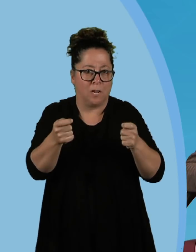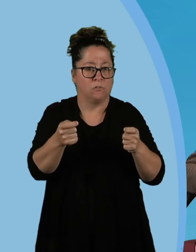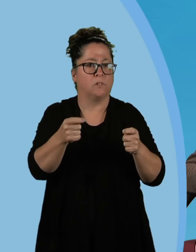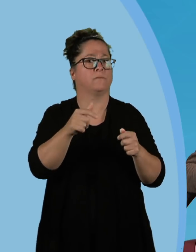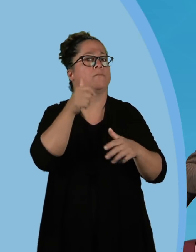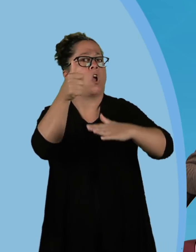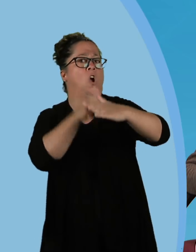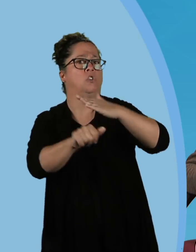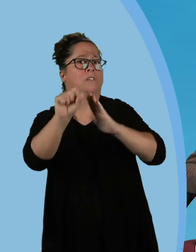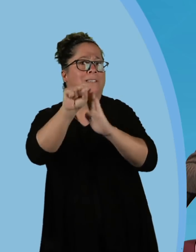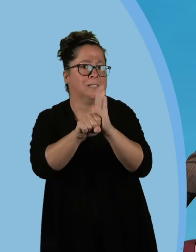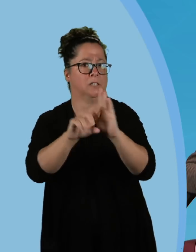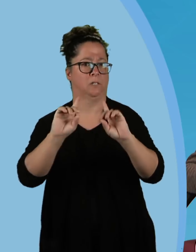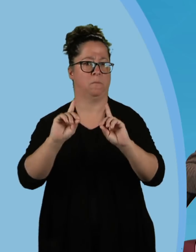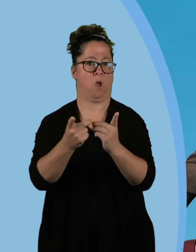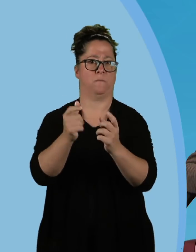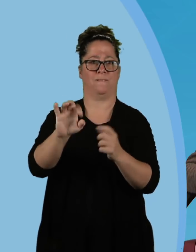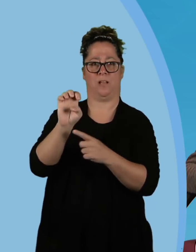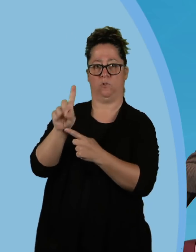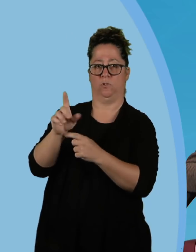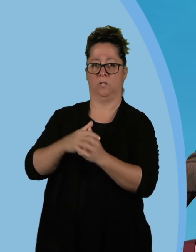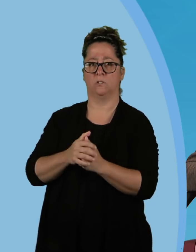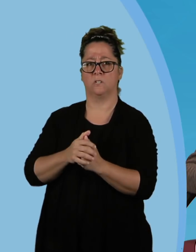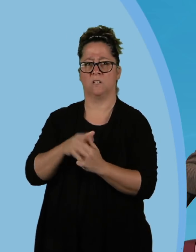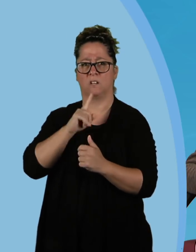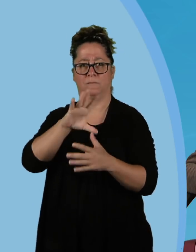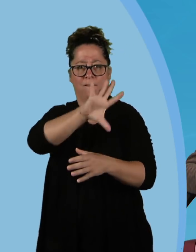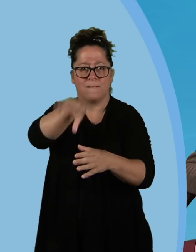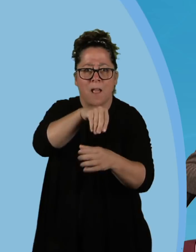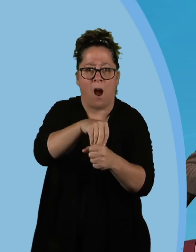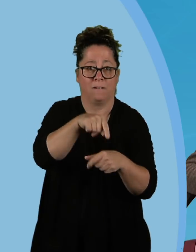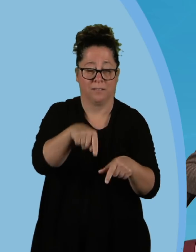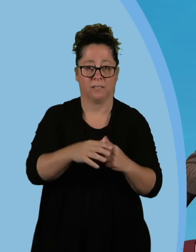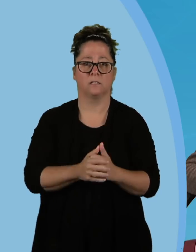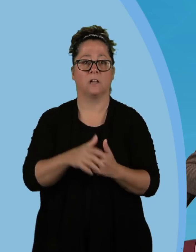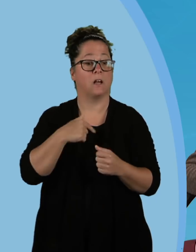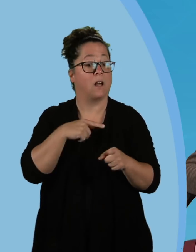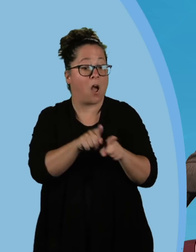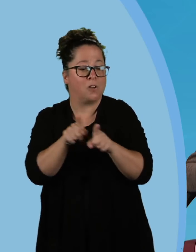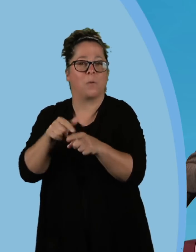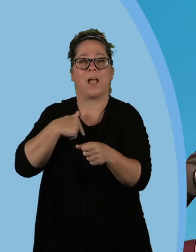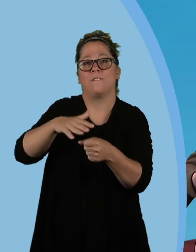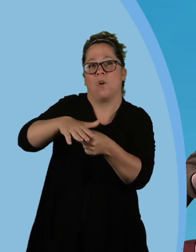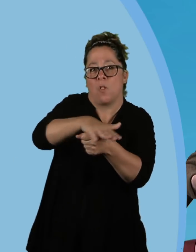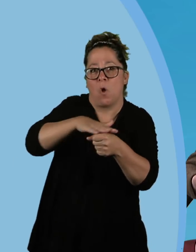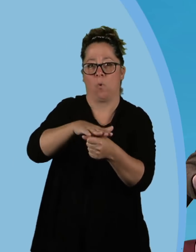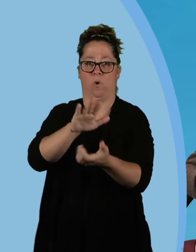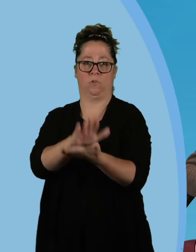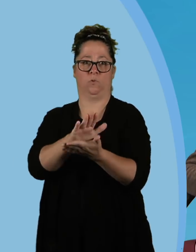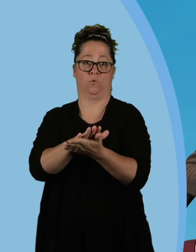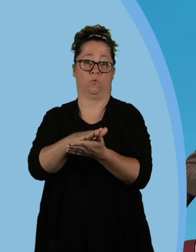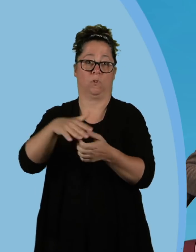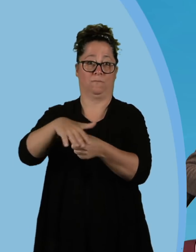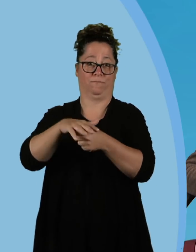and governmental structures that are part of educational interpreting. We have federal regulations,